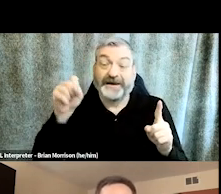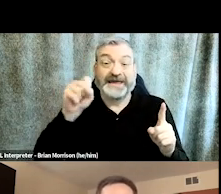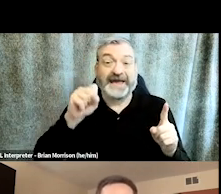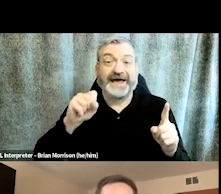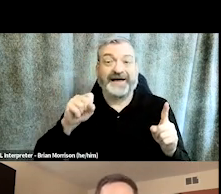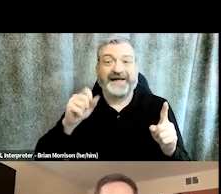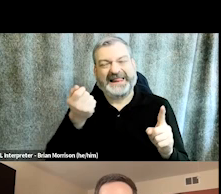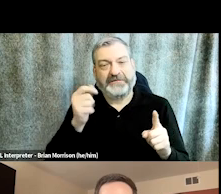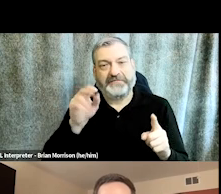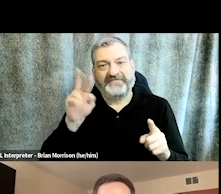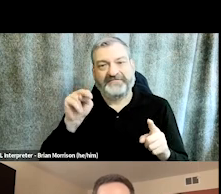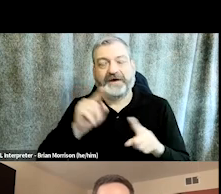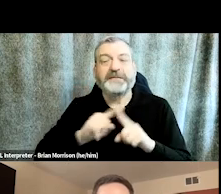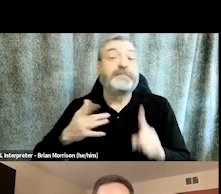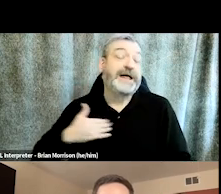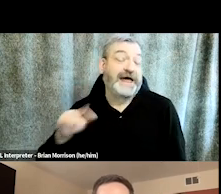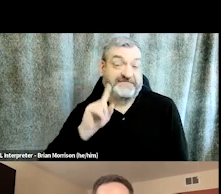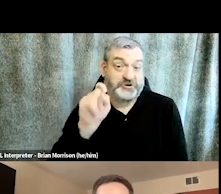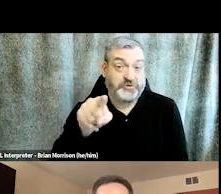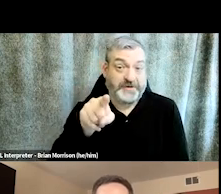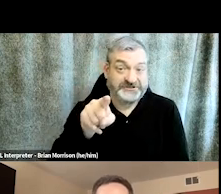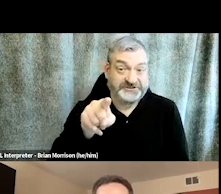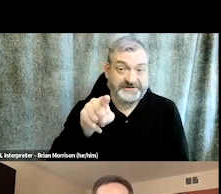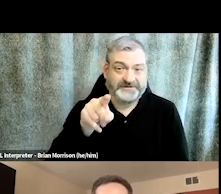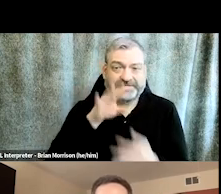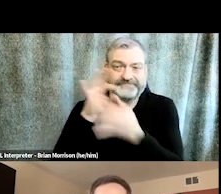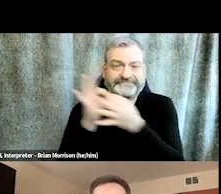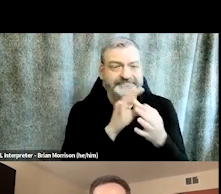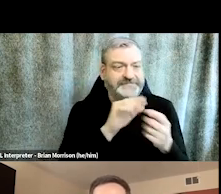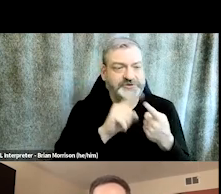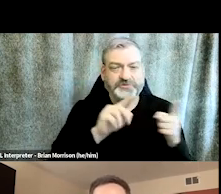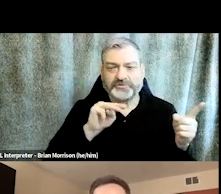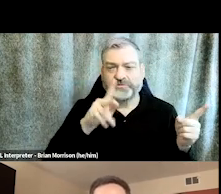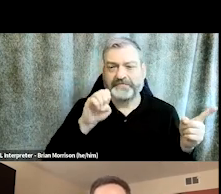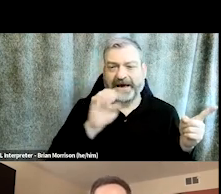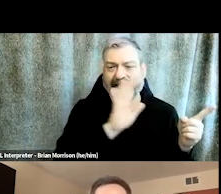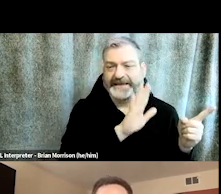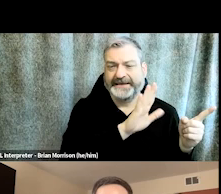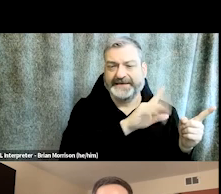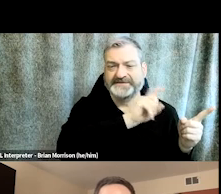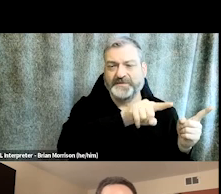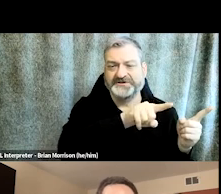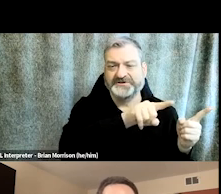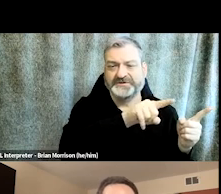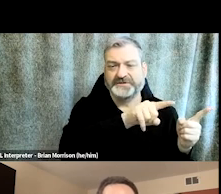I had a question springing off of Mike's question in regards to I really liked how